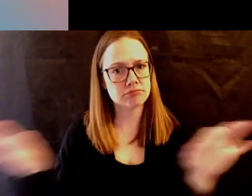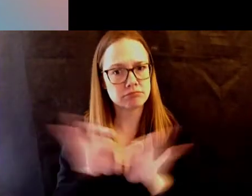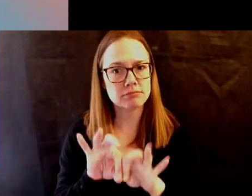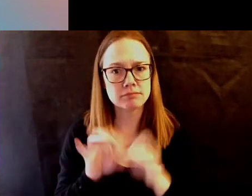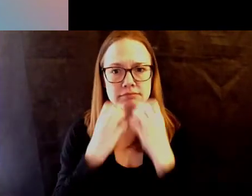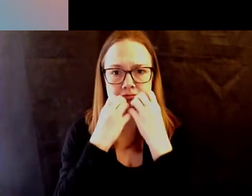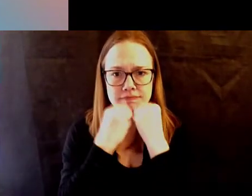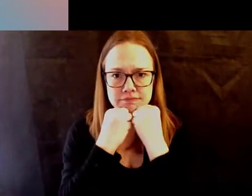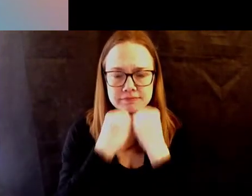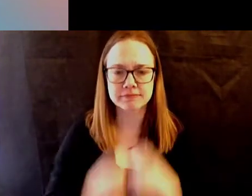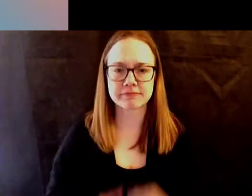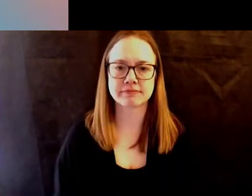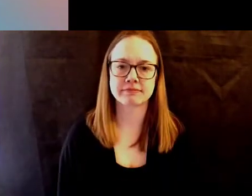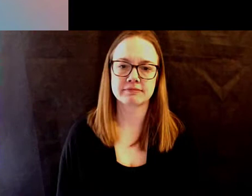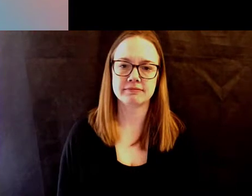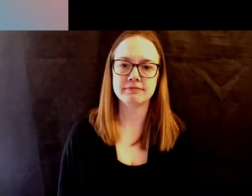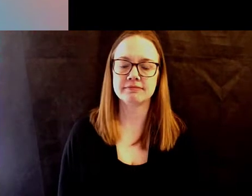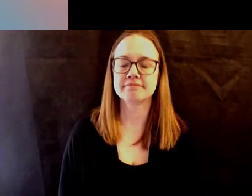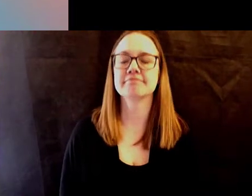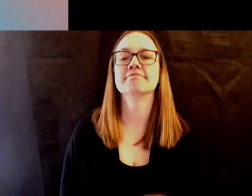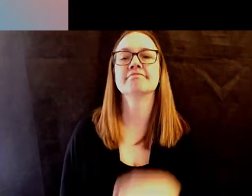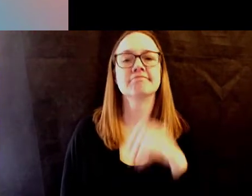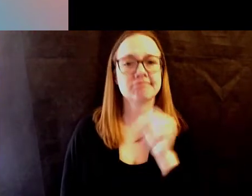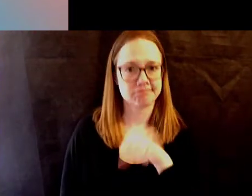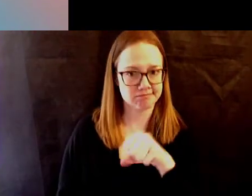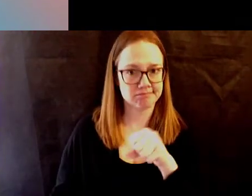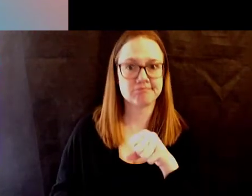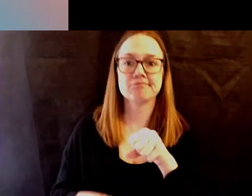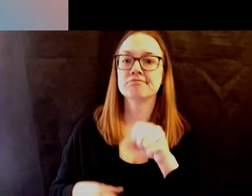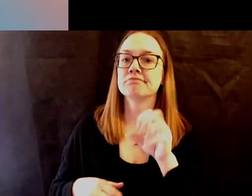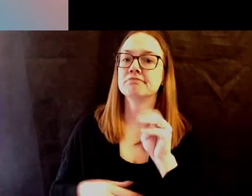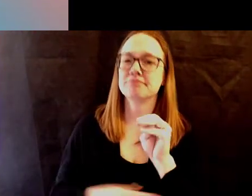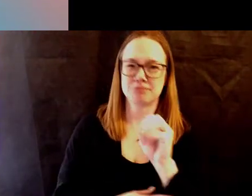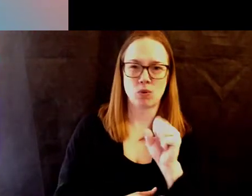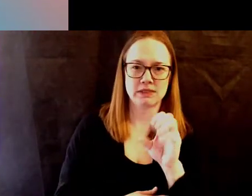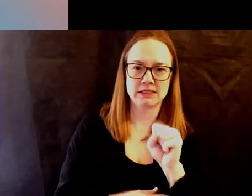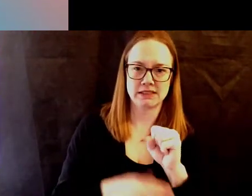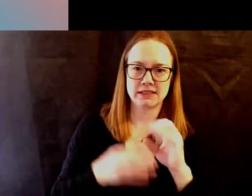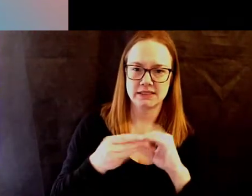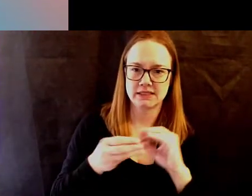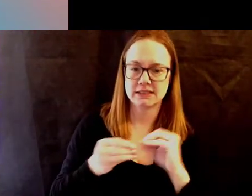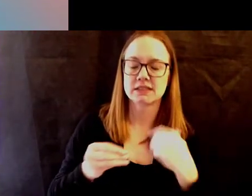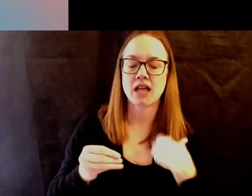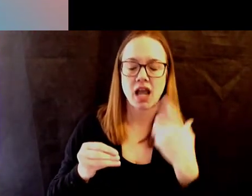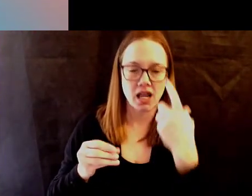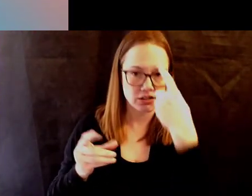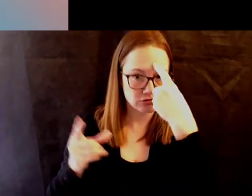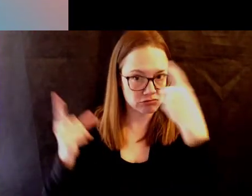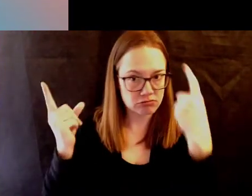Yeah, Katie, I couldn't agree more, especially when we think about focusing in on the legislature.